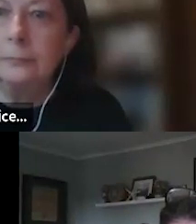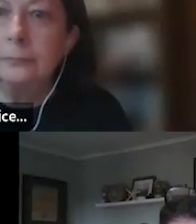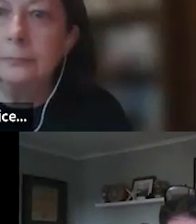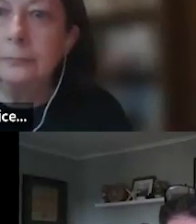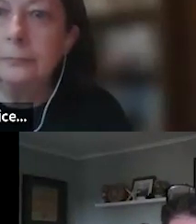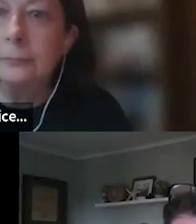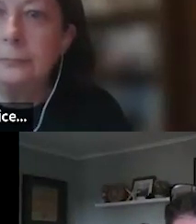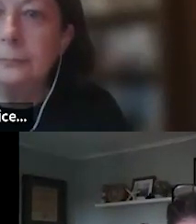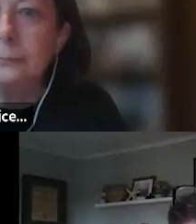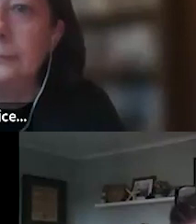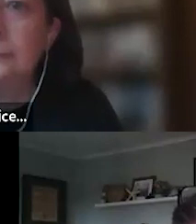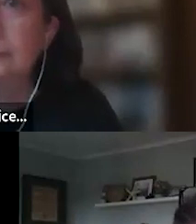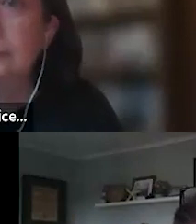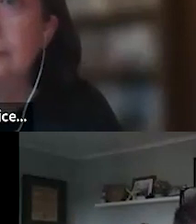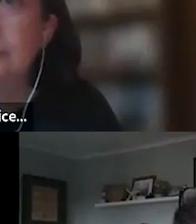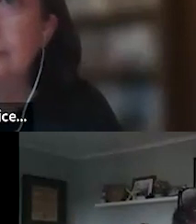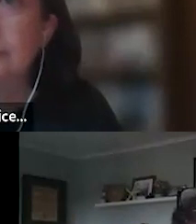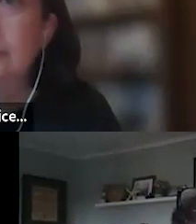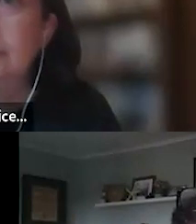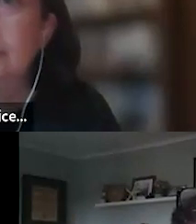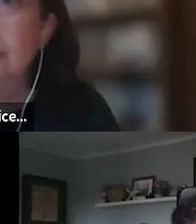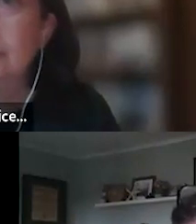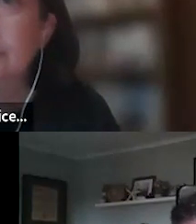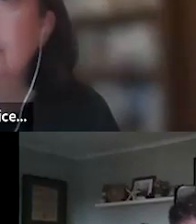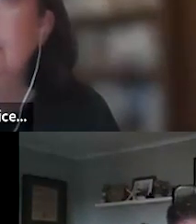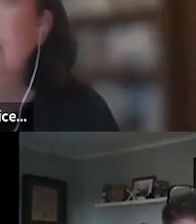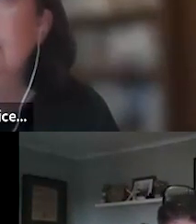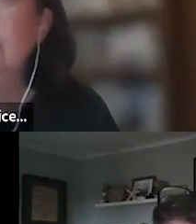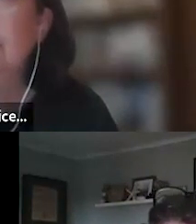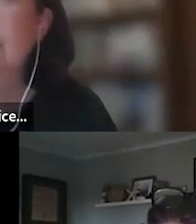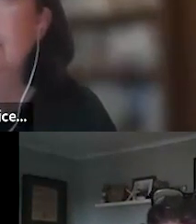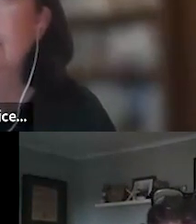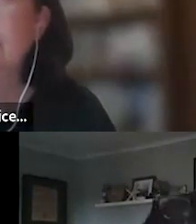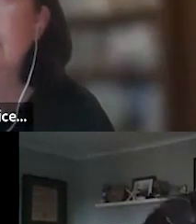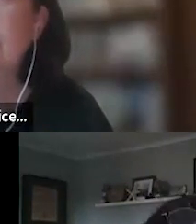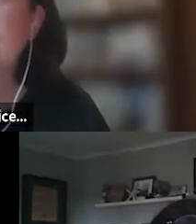So the first resource I would point you to is Eldercare Locator,